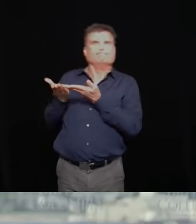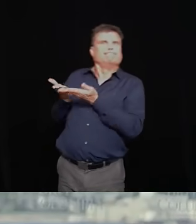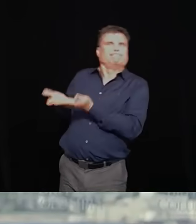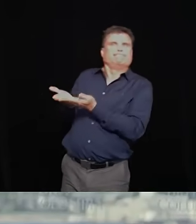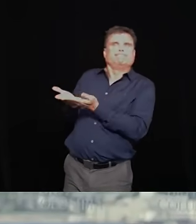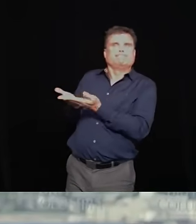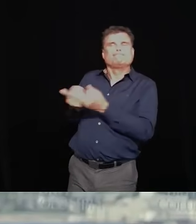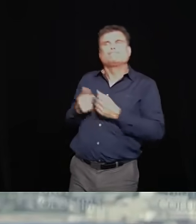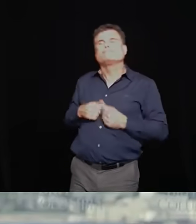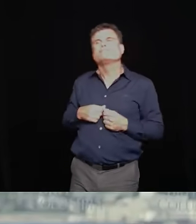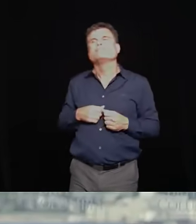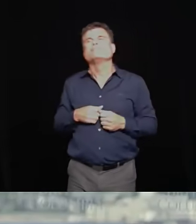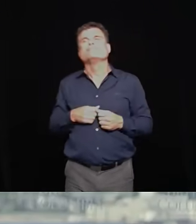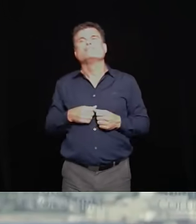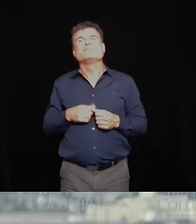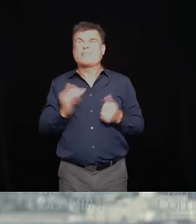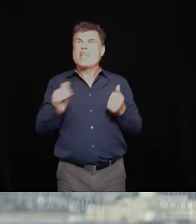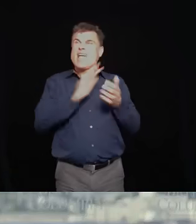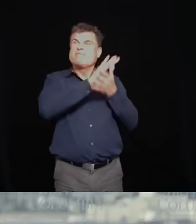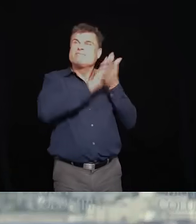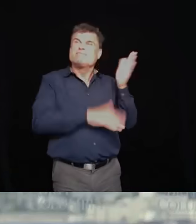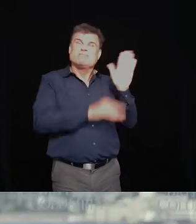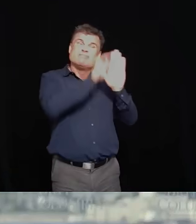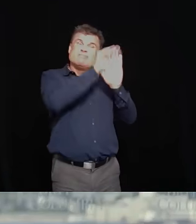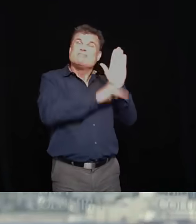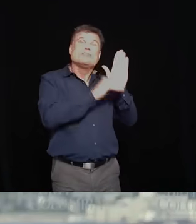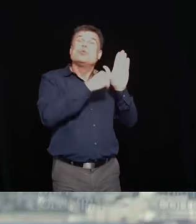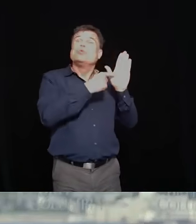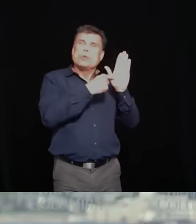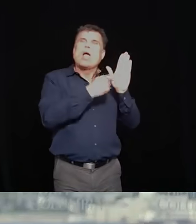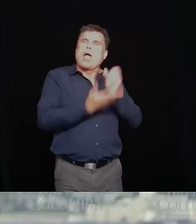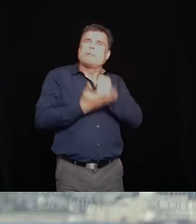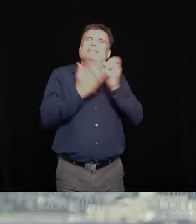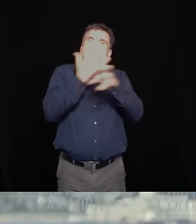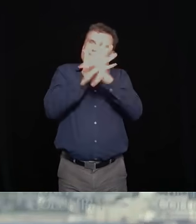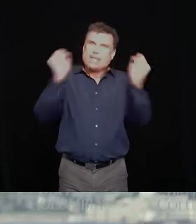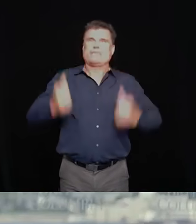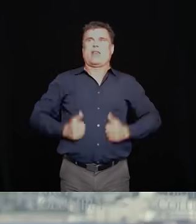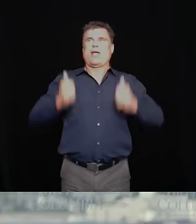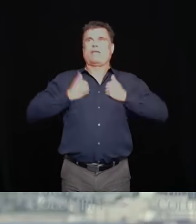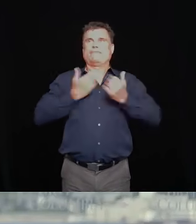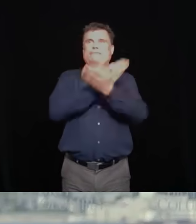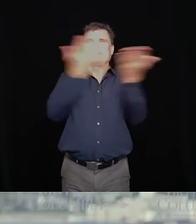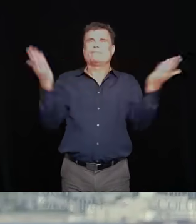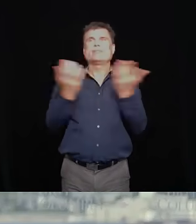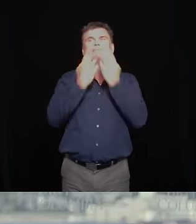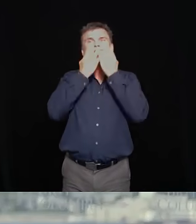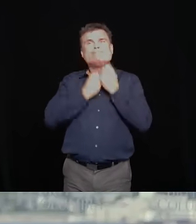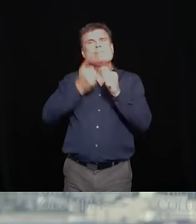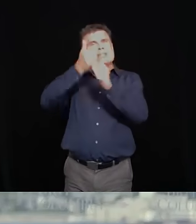report that cover the period from June 26 to July 23. Focusing on patients increasing in services